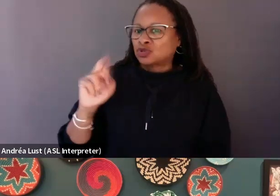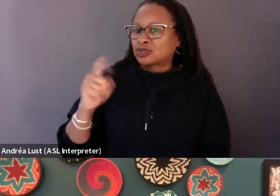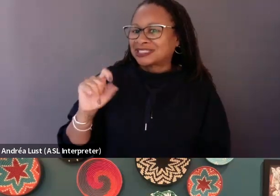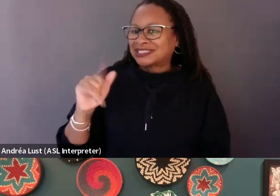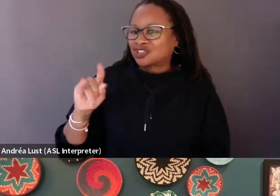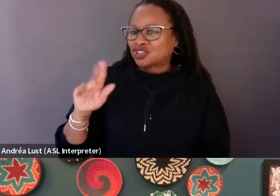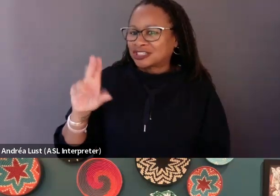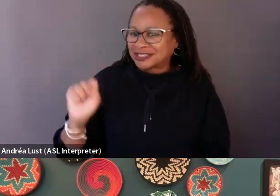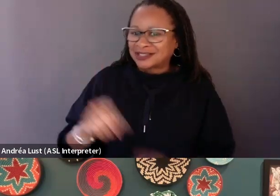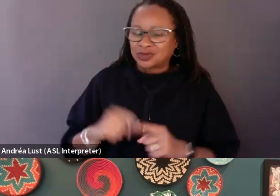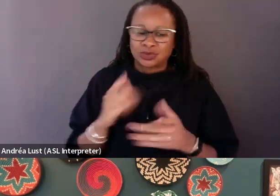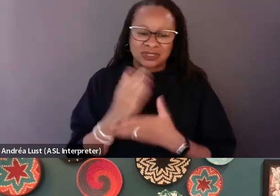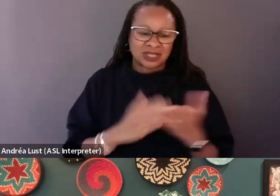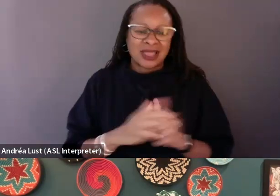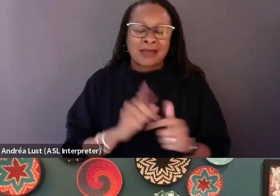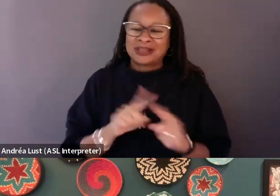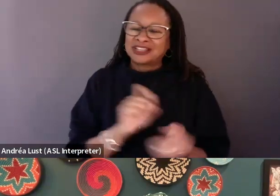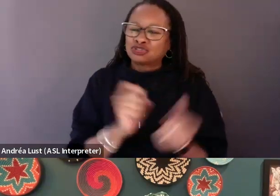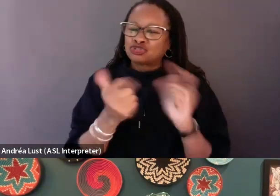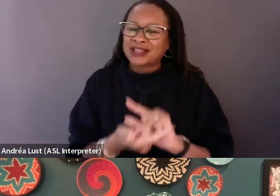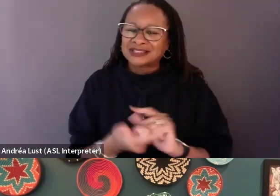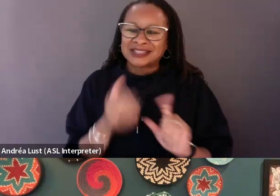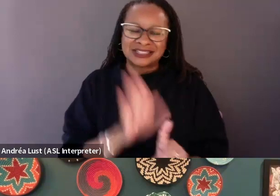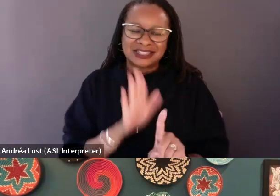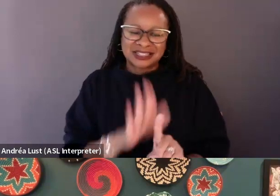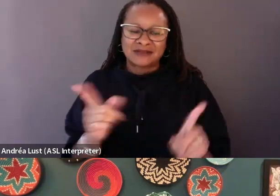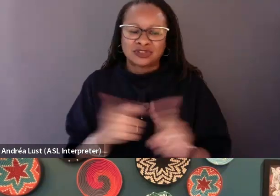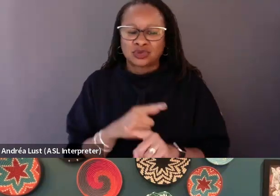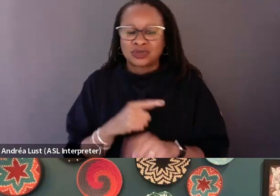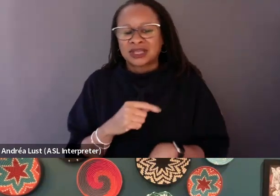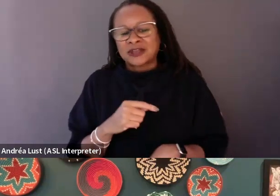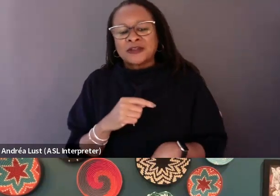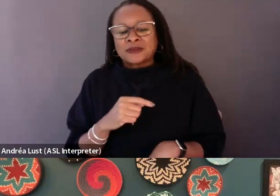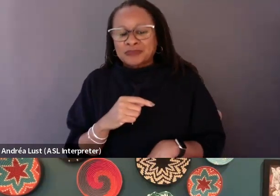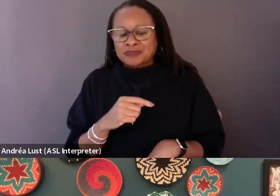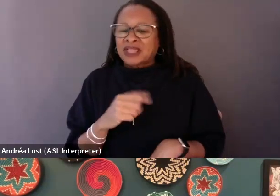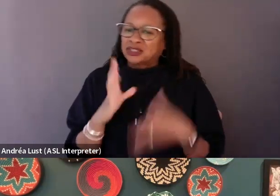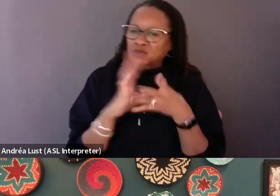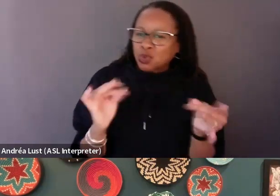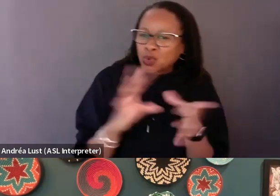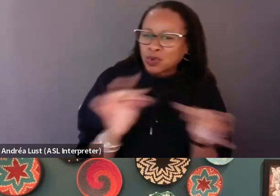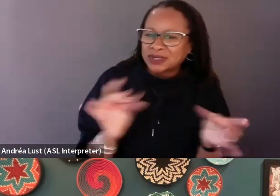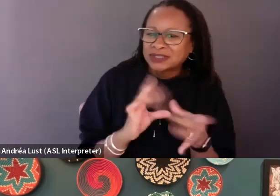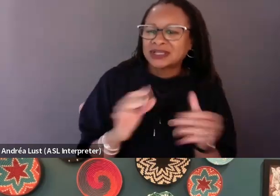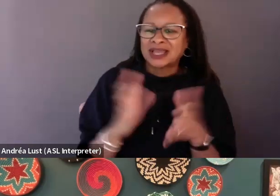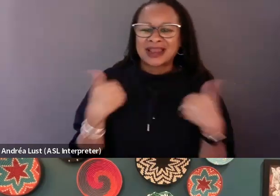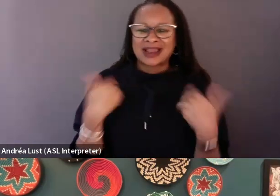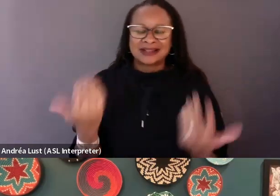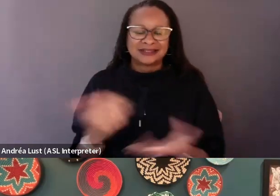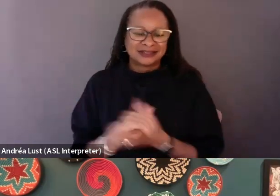it kind of translates itself into these anecdotes. It just has an anecdotal value for us.